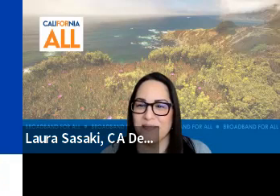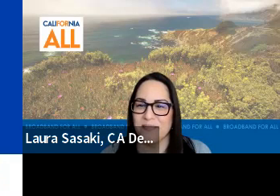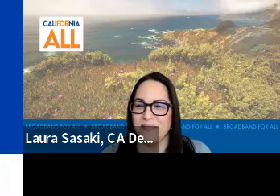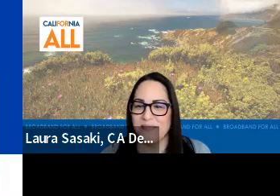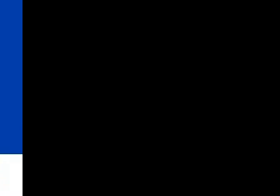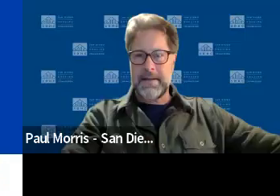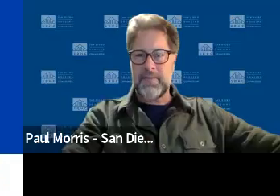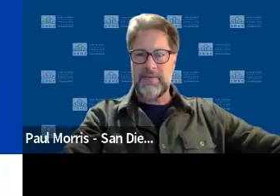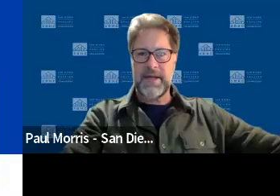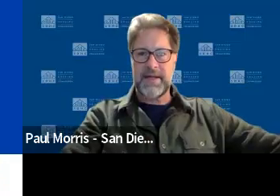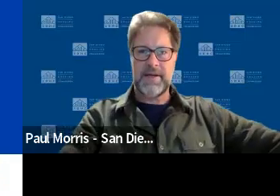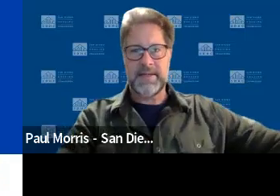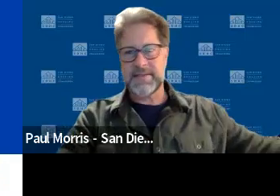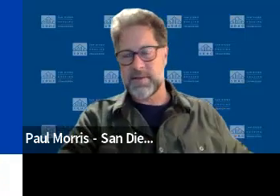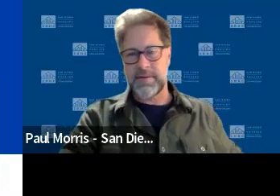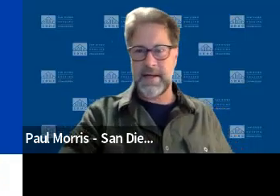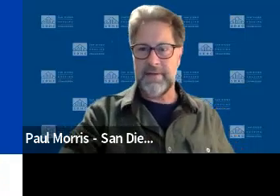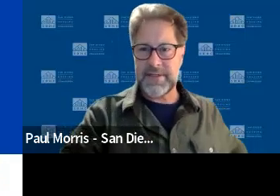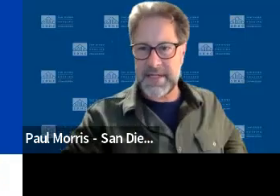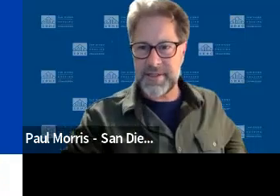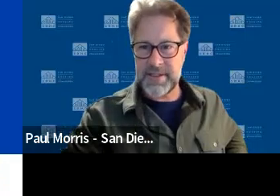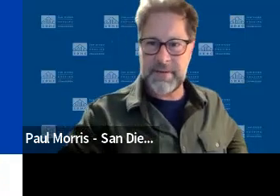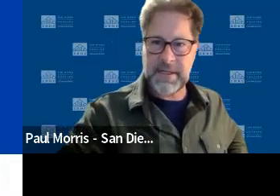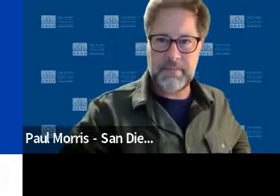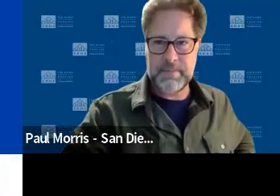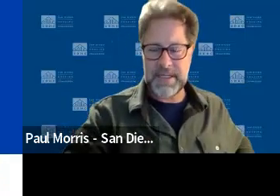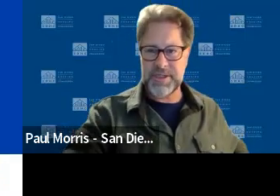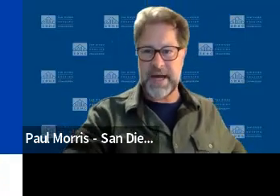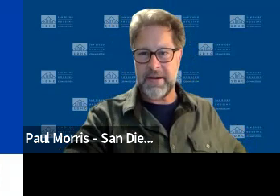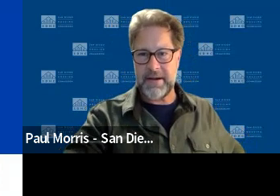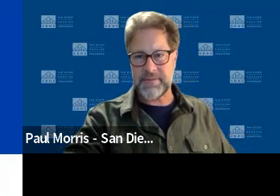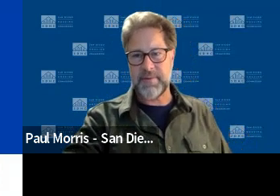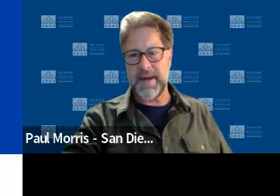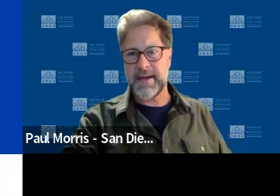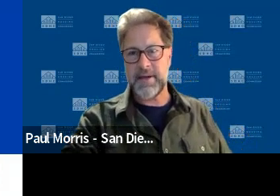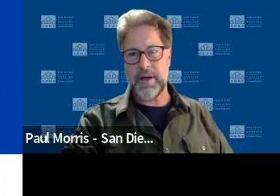everybody can hear me. This is great conversation. I wanna big shout out up to Rebecca and Long